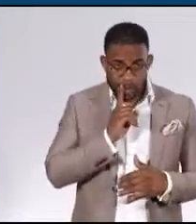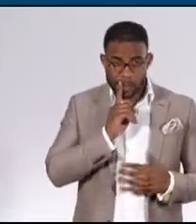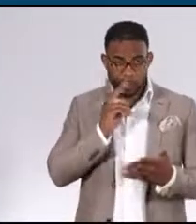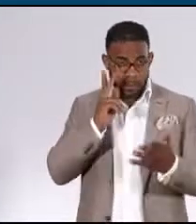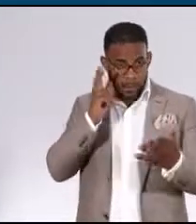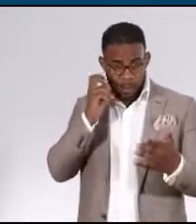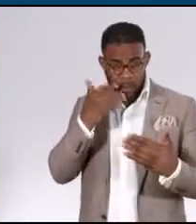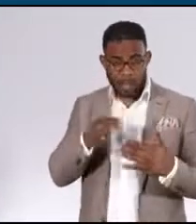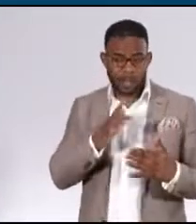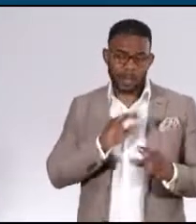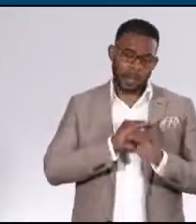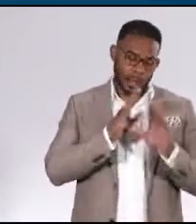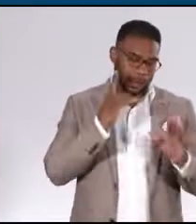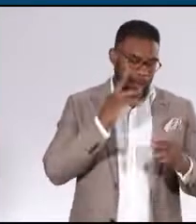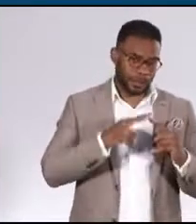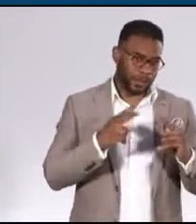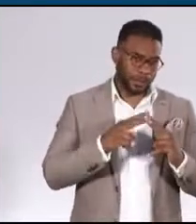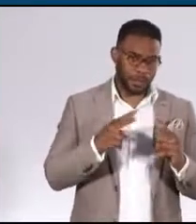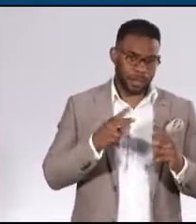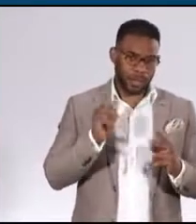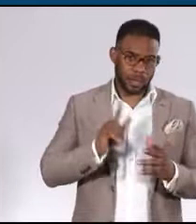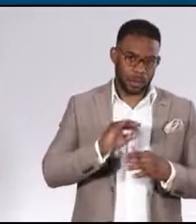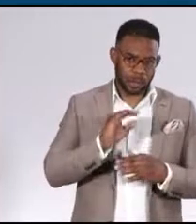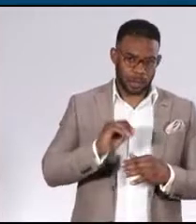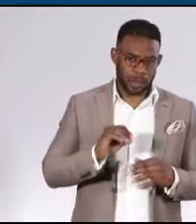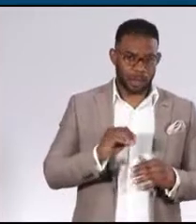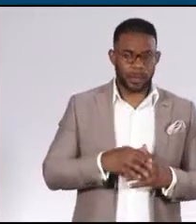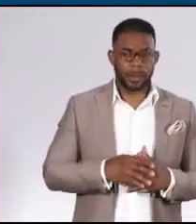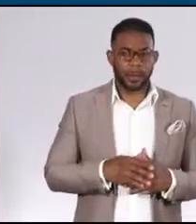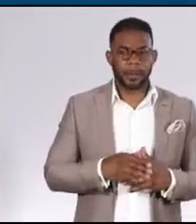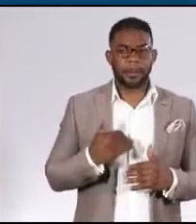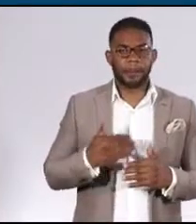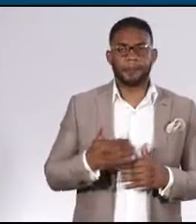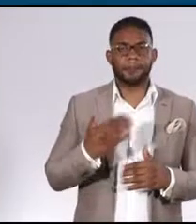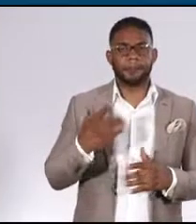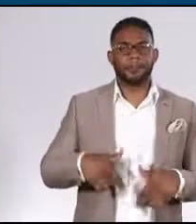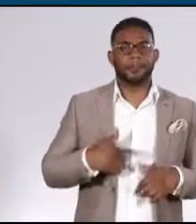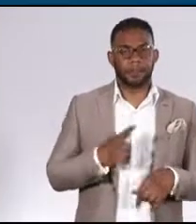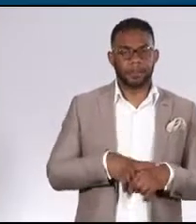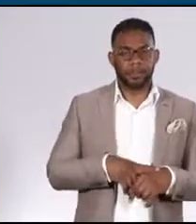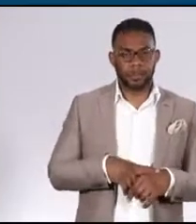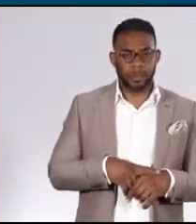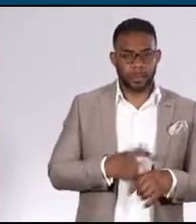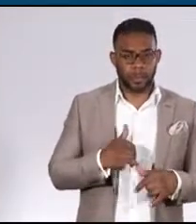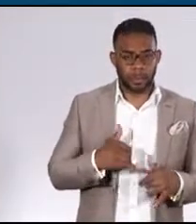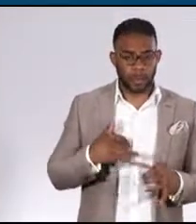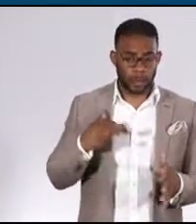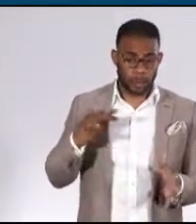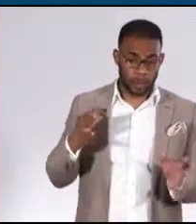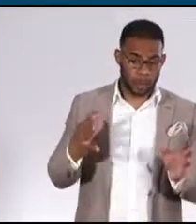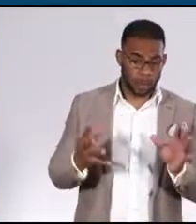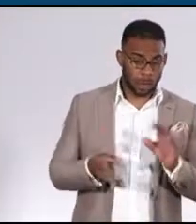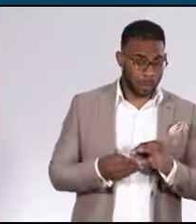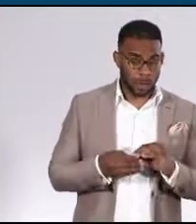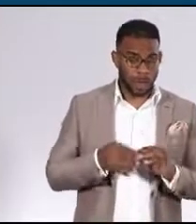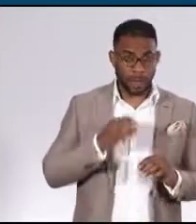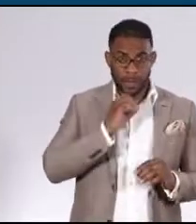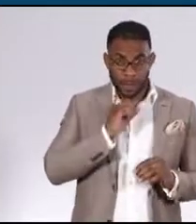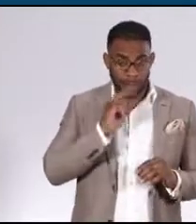It's obviously just very, very low percentage relatively there. But over the lifetime, as we accumulate um aging noise exposure effects,